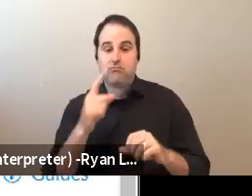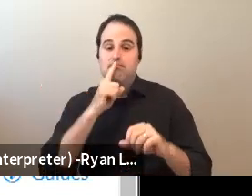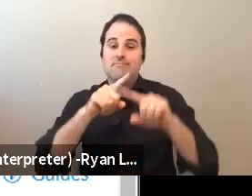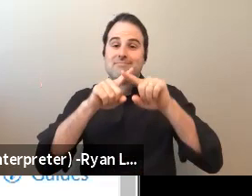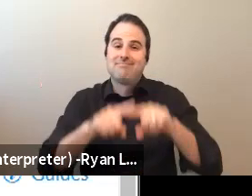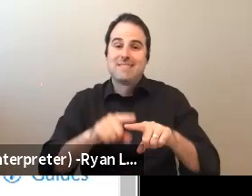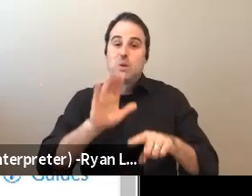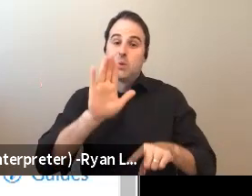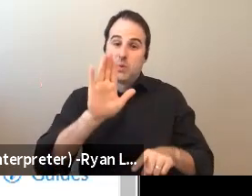Sally Potter: I would say